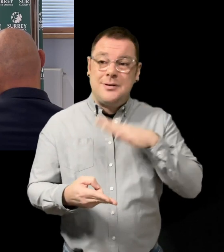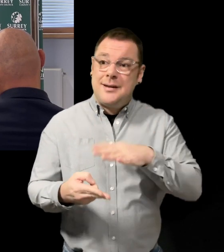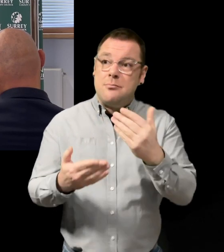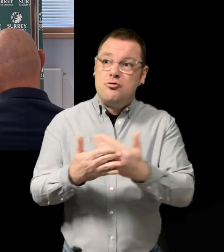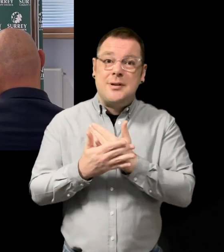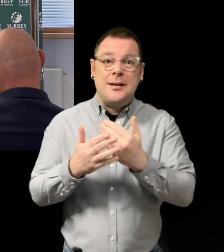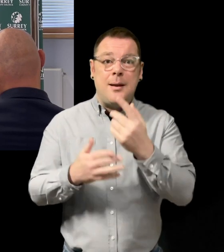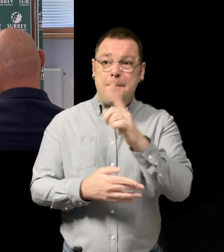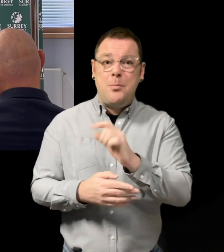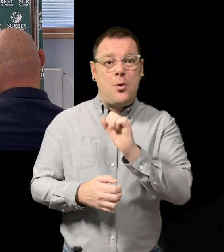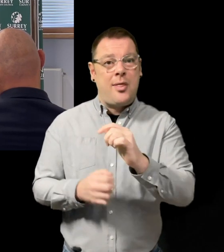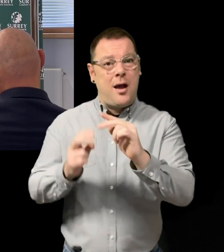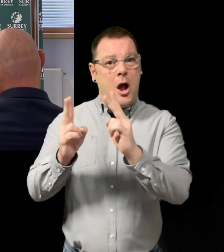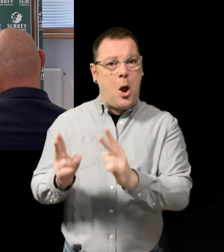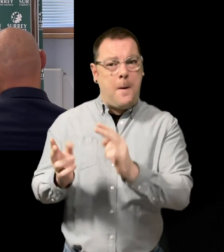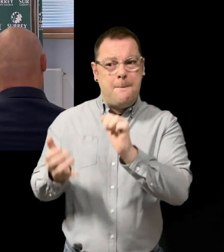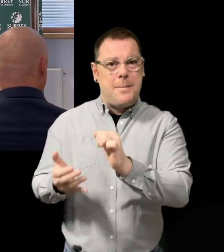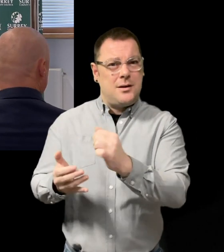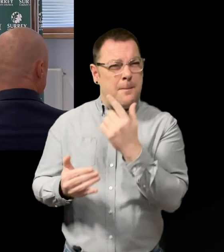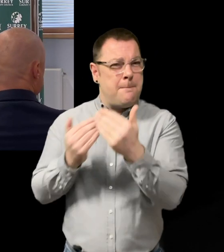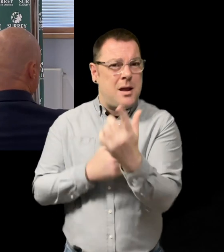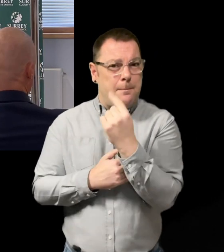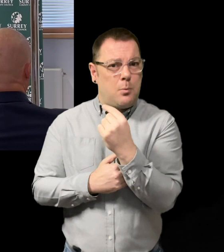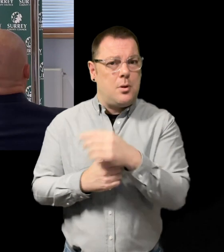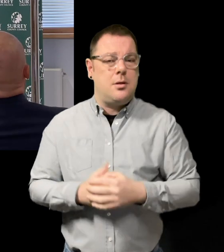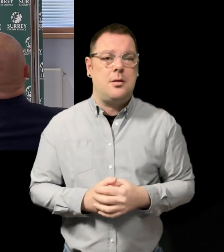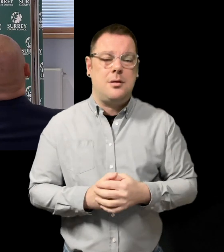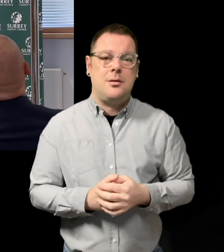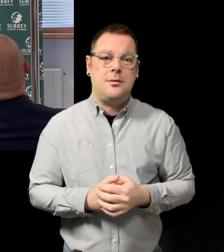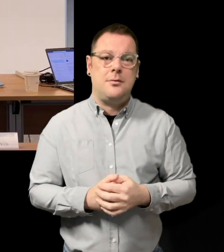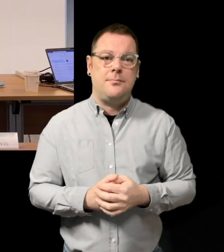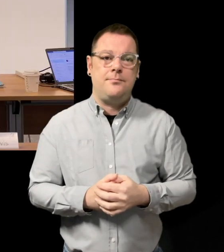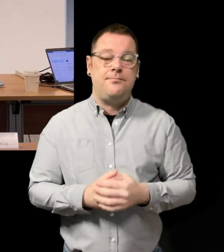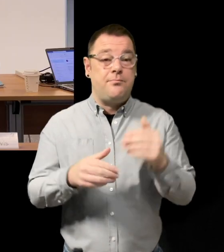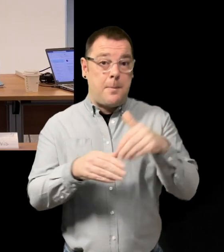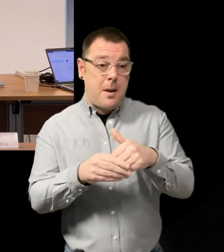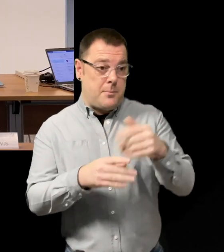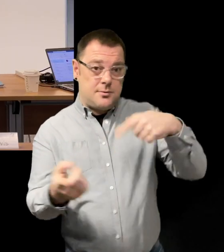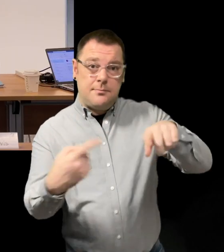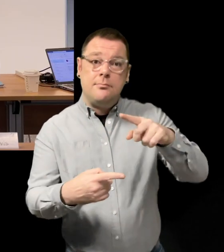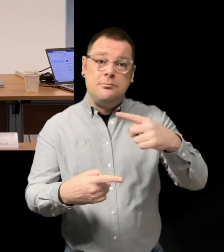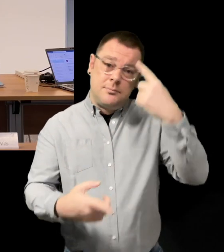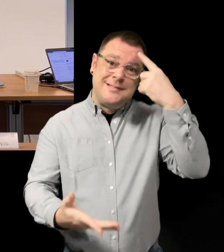household budgets as much as possible at this time. Members, we are making the decision to face